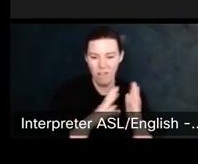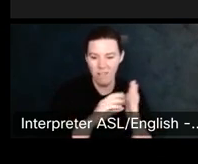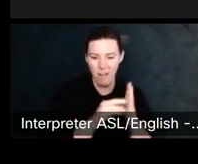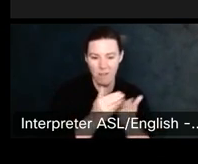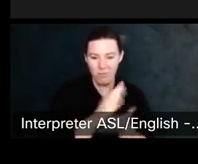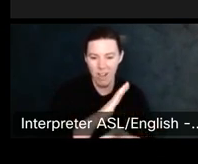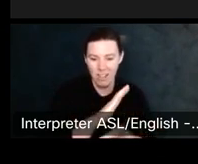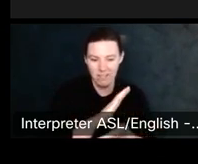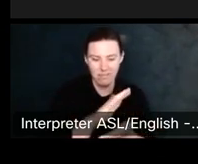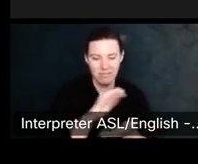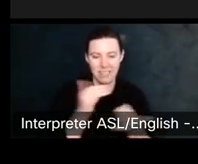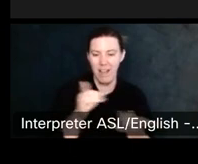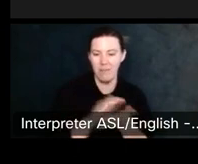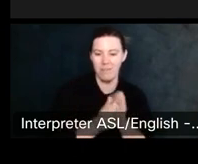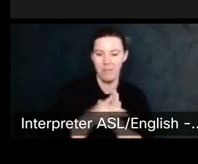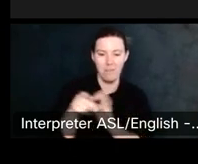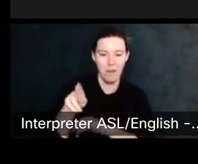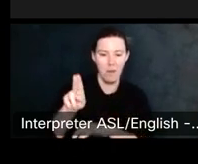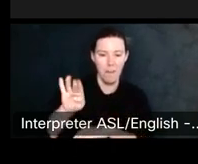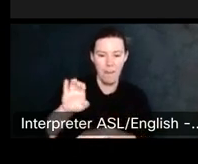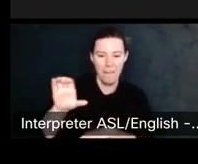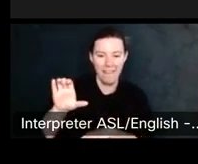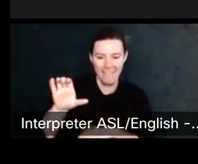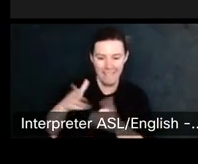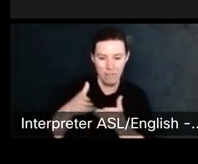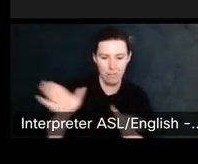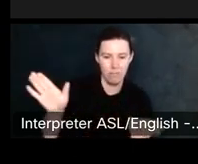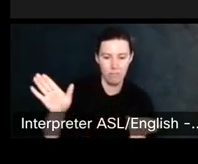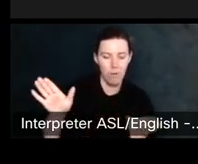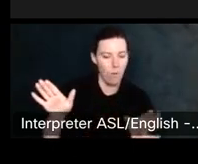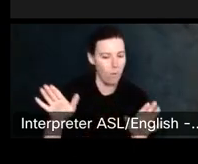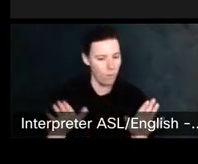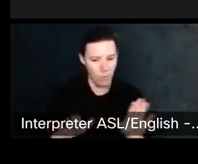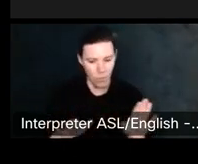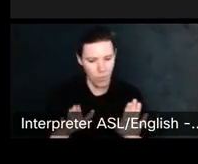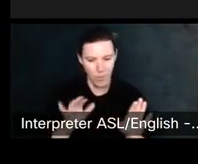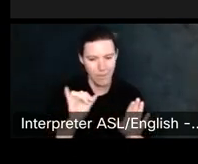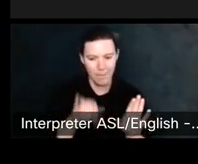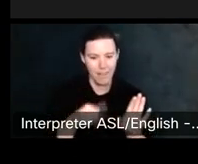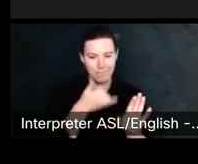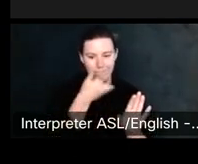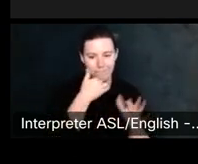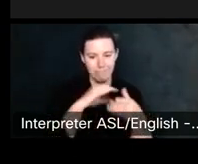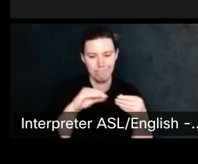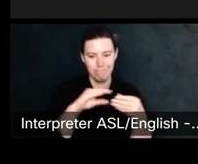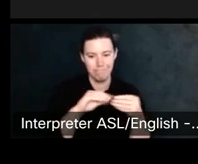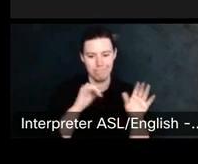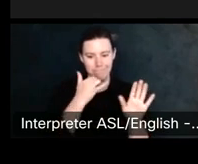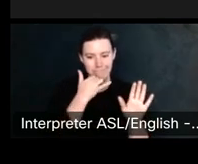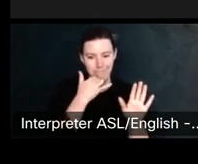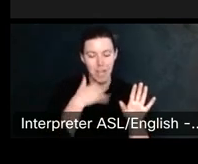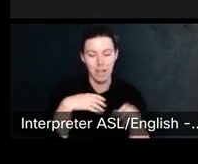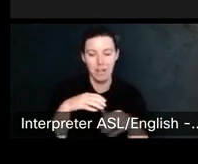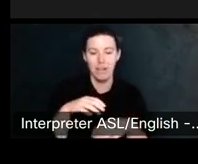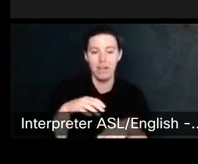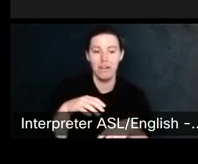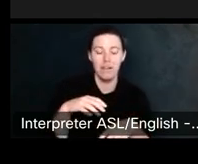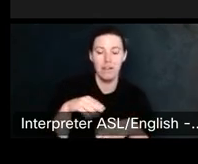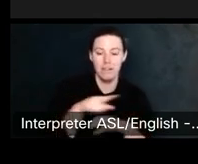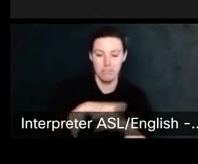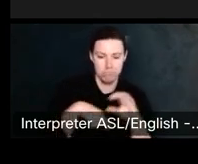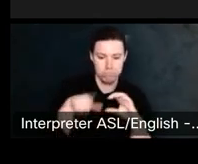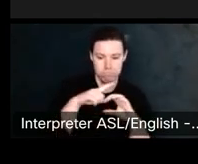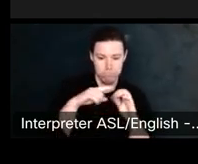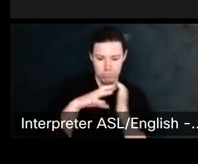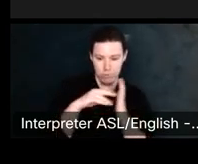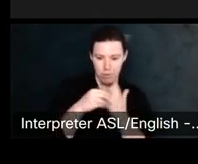Next slide please, copyright has an expiration date, and I didn't want to put this, like, complicated flowchart or, um, onto the screen for you.